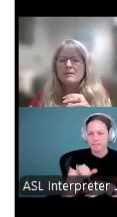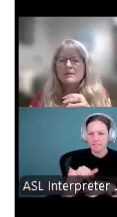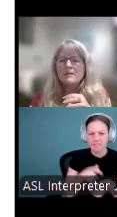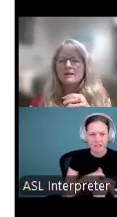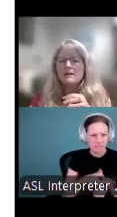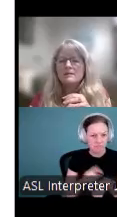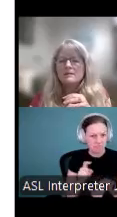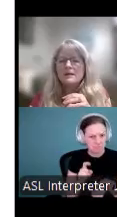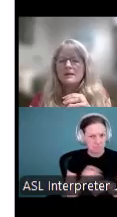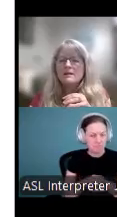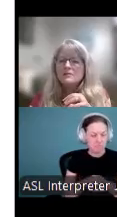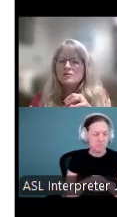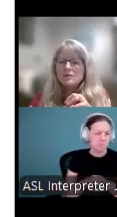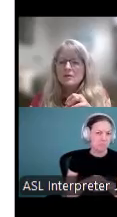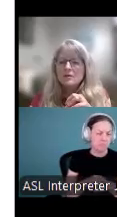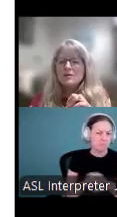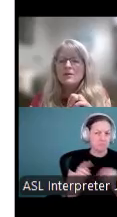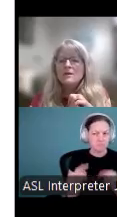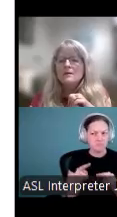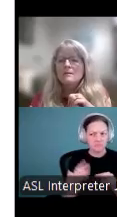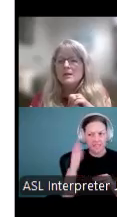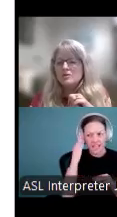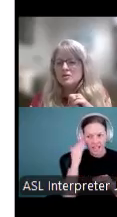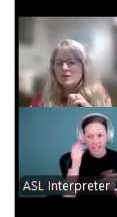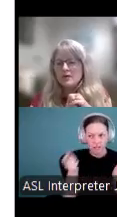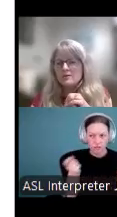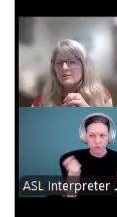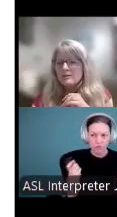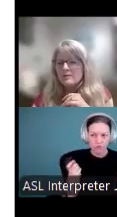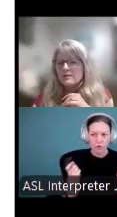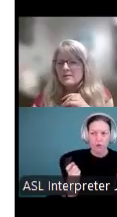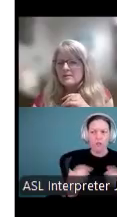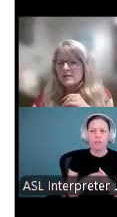maybe the head control, making sure they aren't developing some